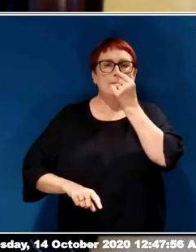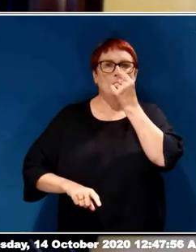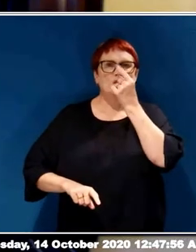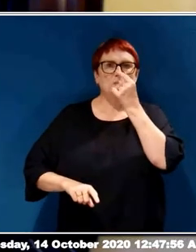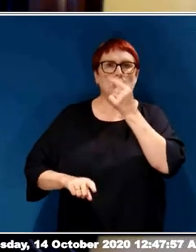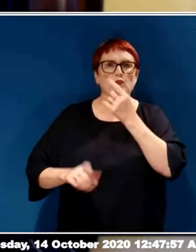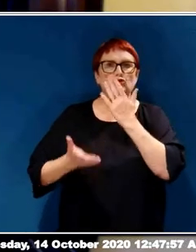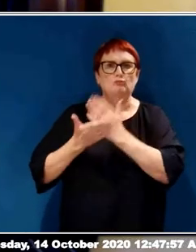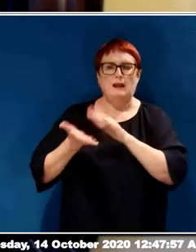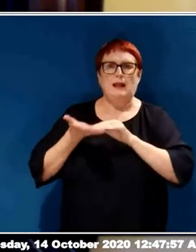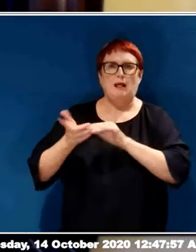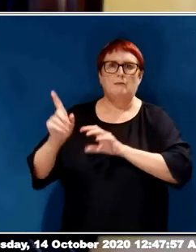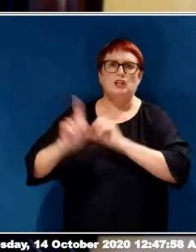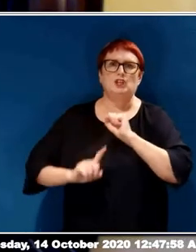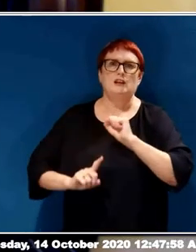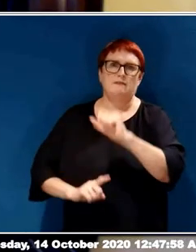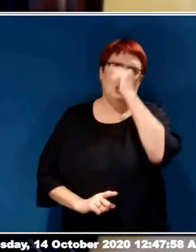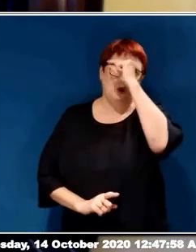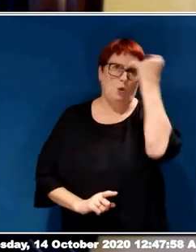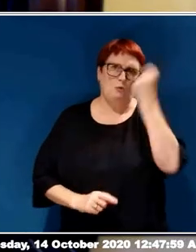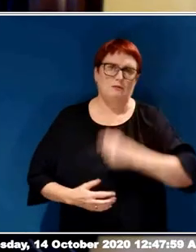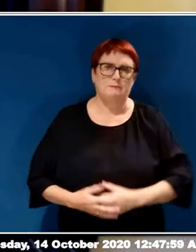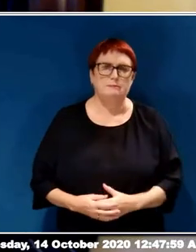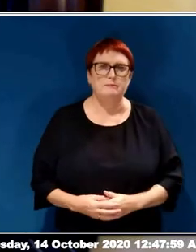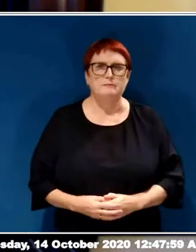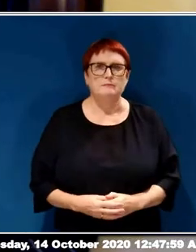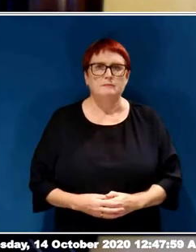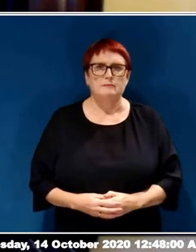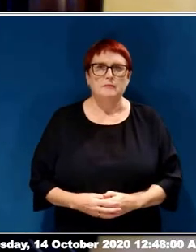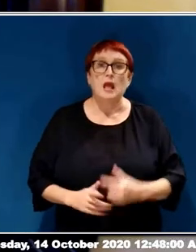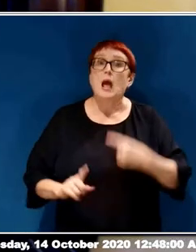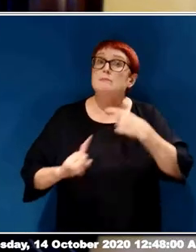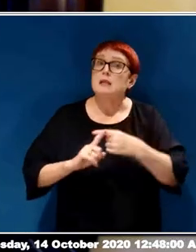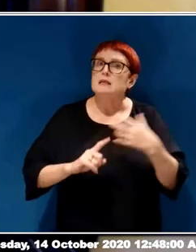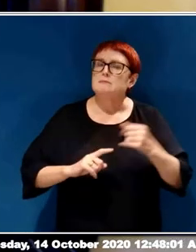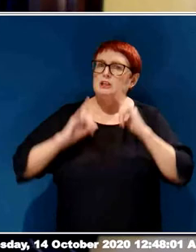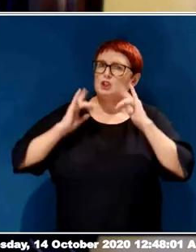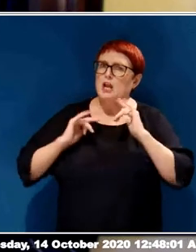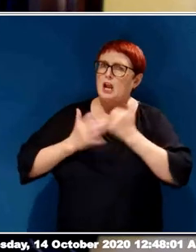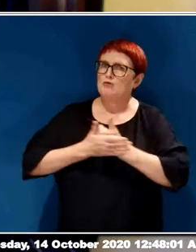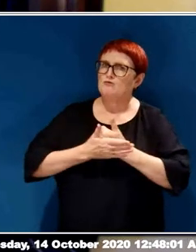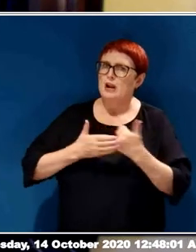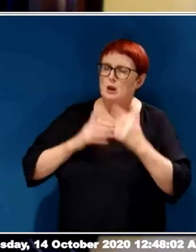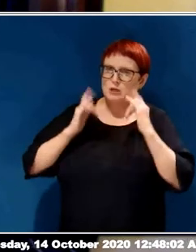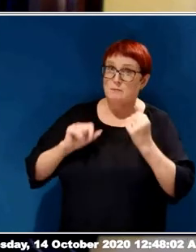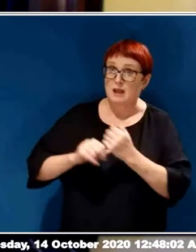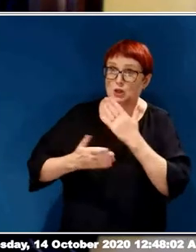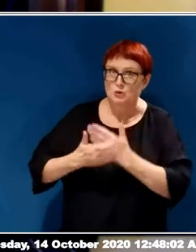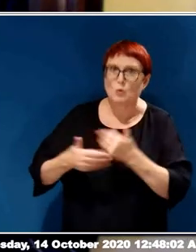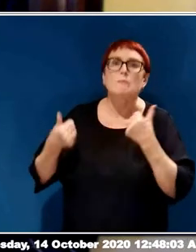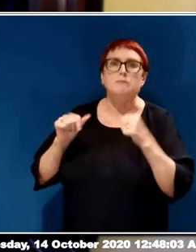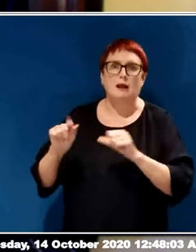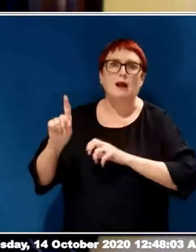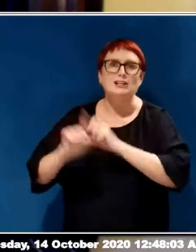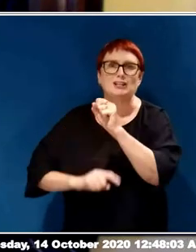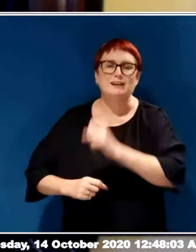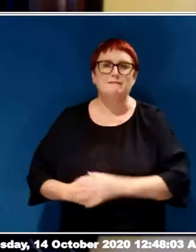needs to be reviewed. I would suggest that the Disability Standards require clarity in the